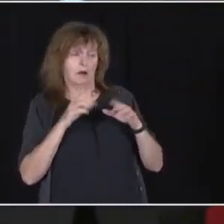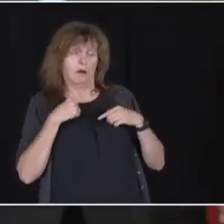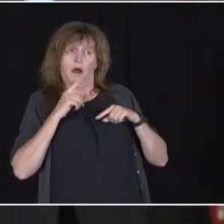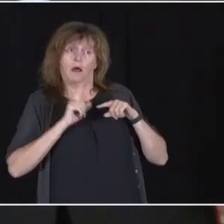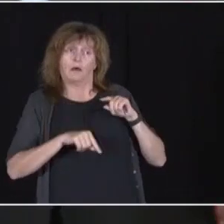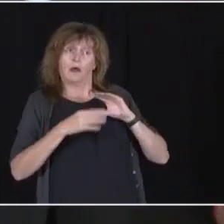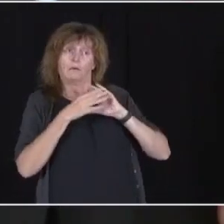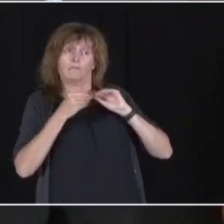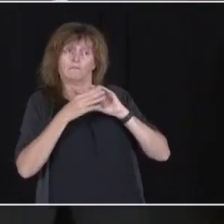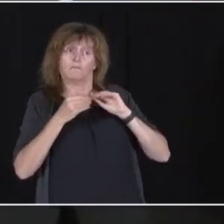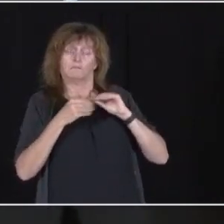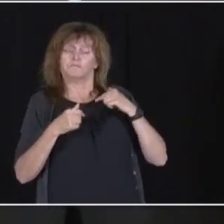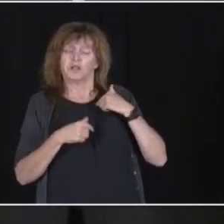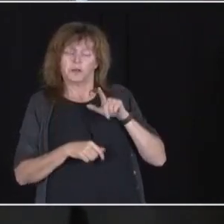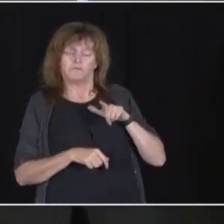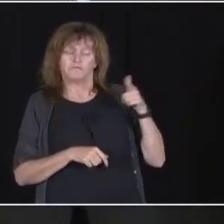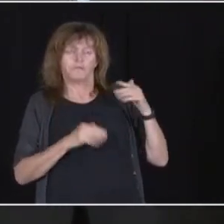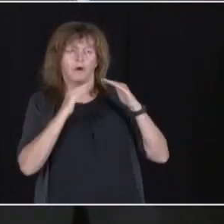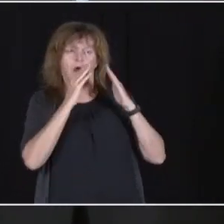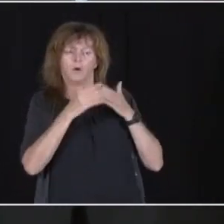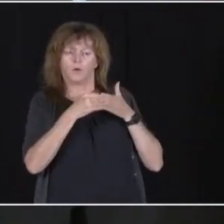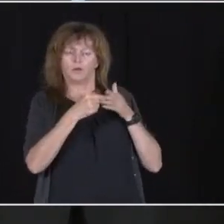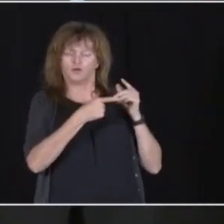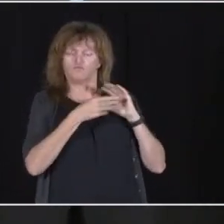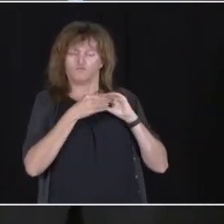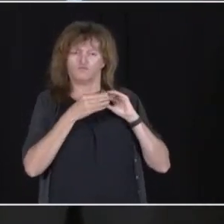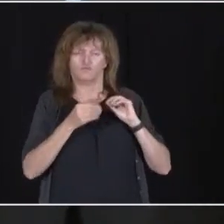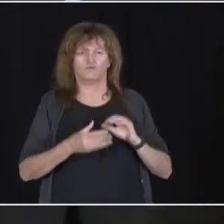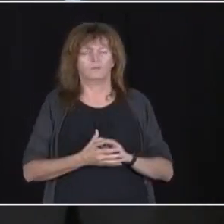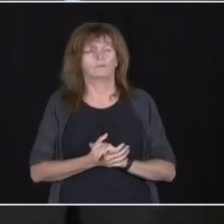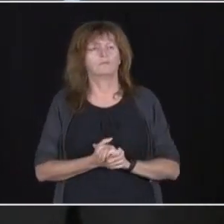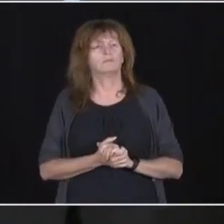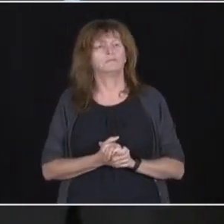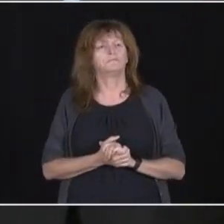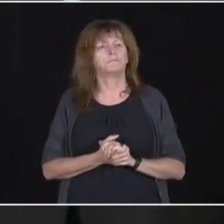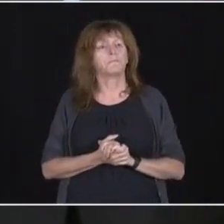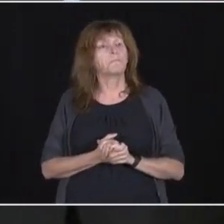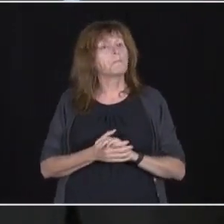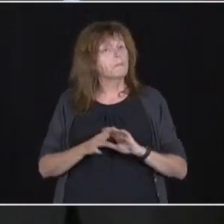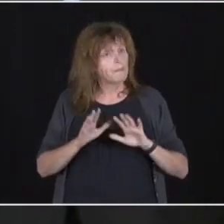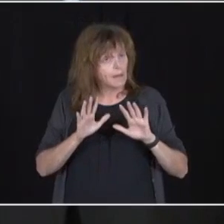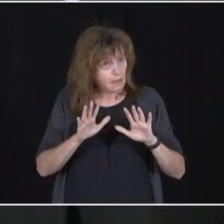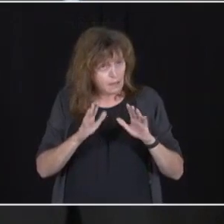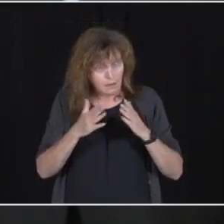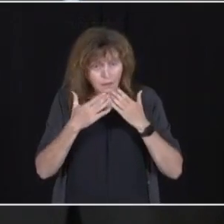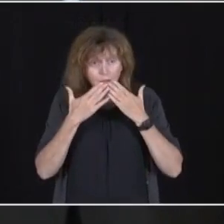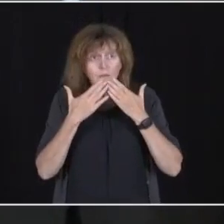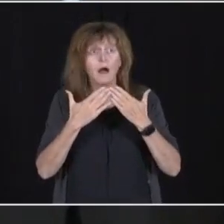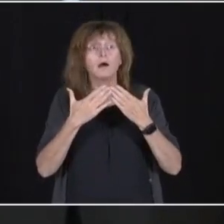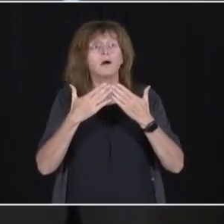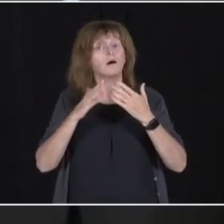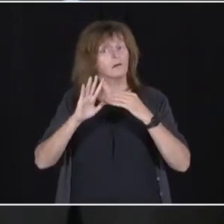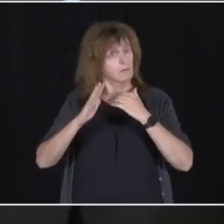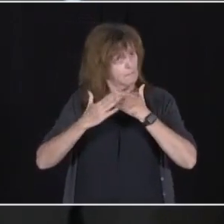disagree. This is a good question for the house leader again. Thank you. Thank you very much.